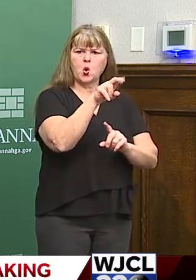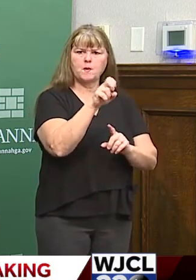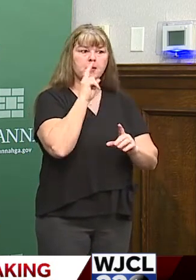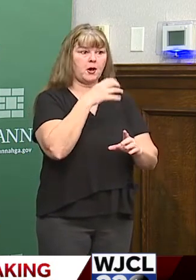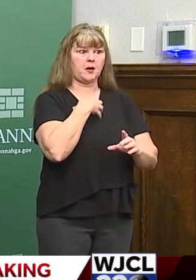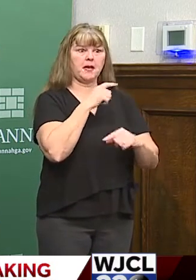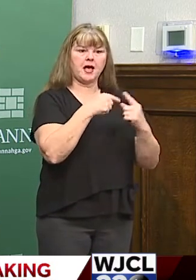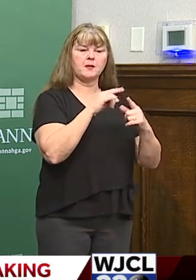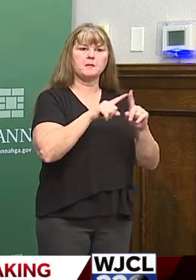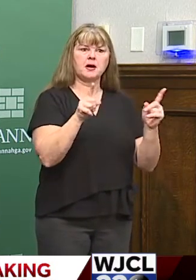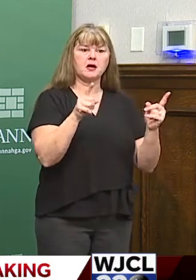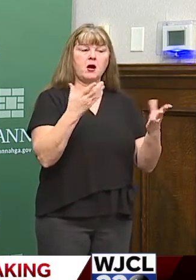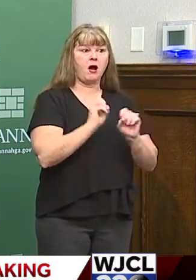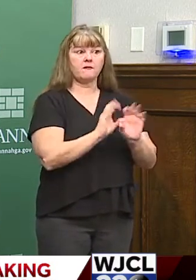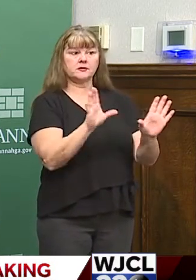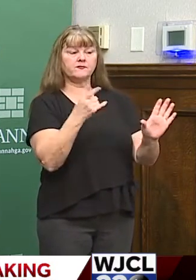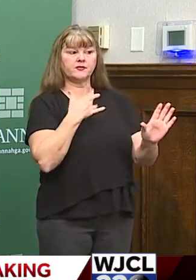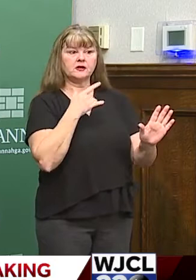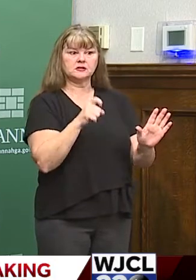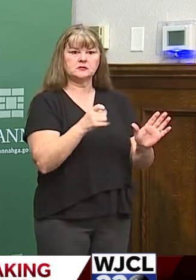GOT THE CITY AT THIS POINT OF HAVING TO DO THIS?